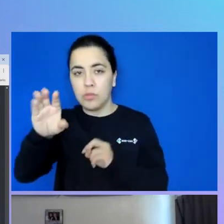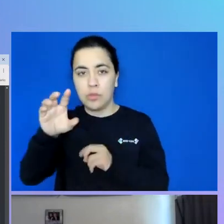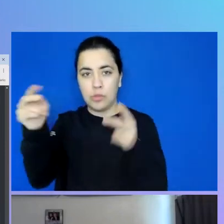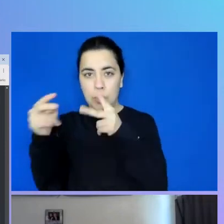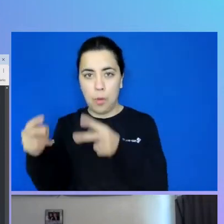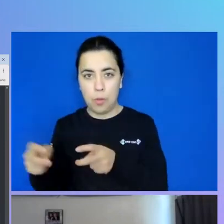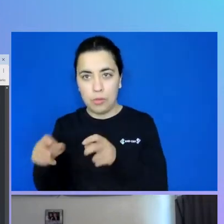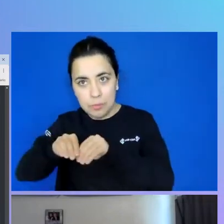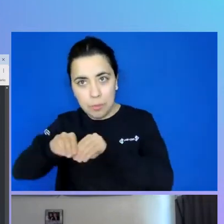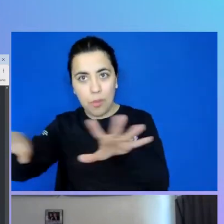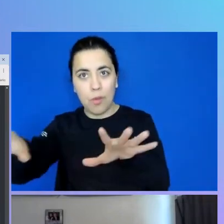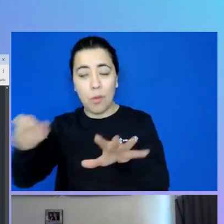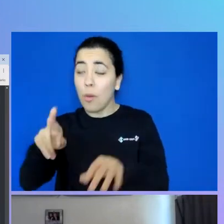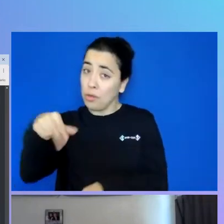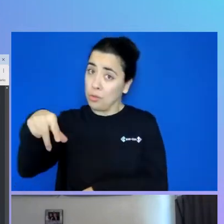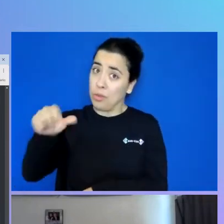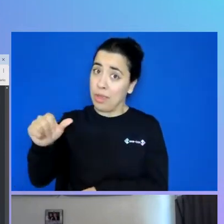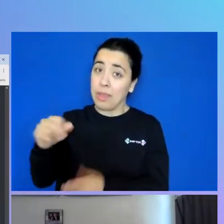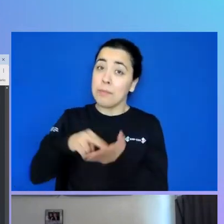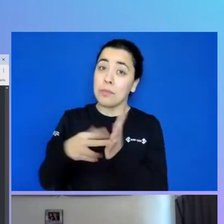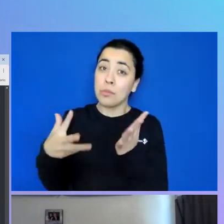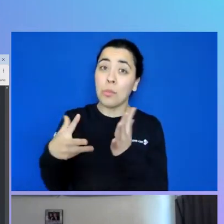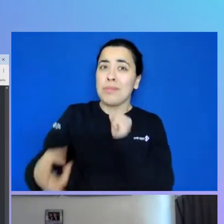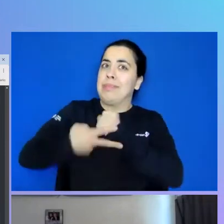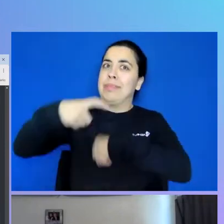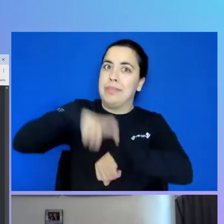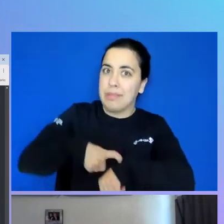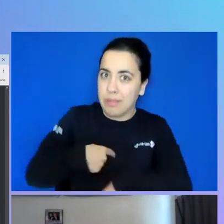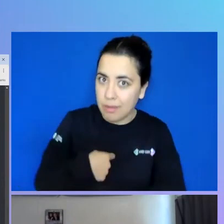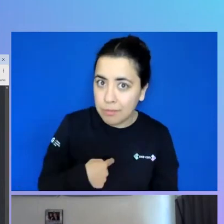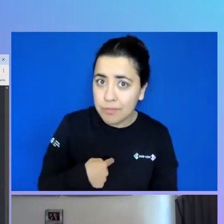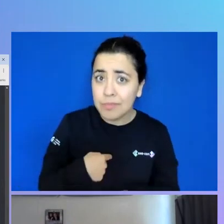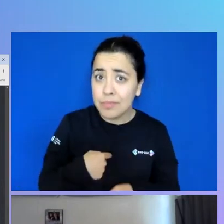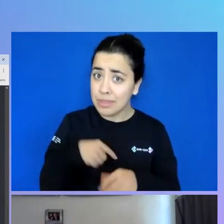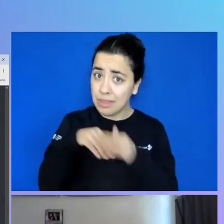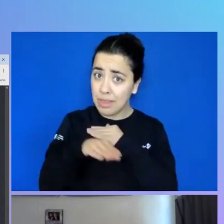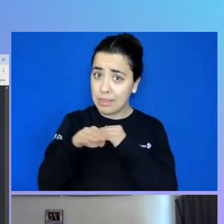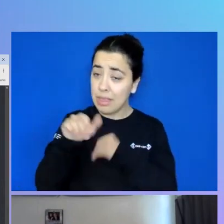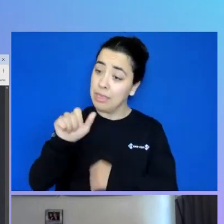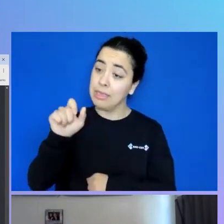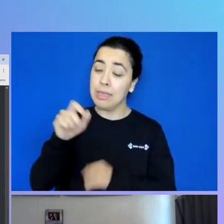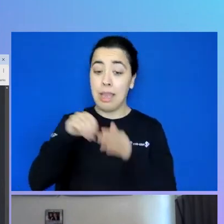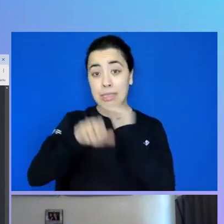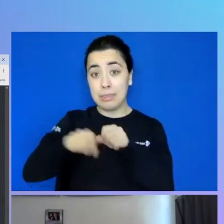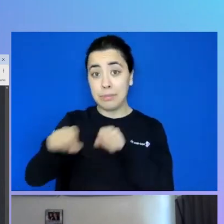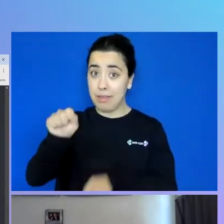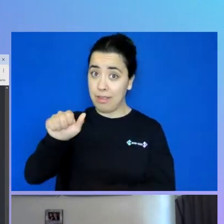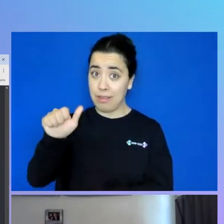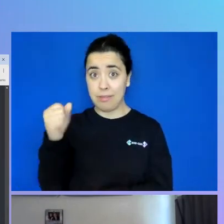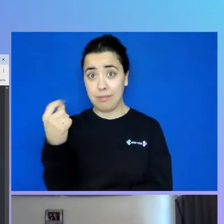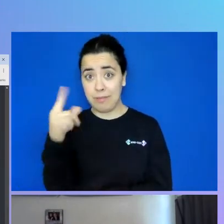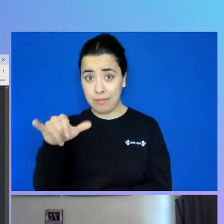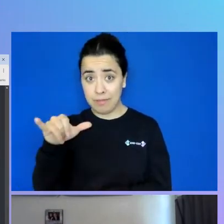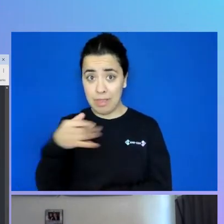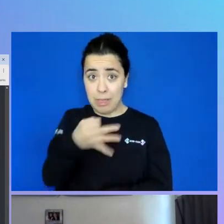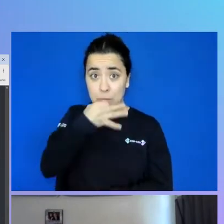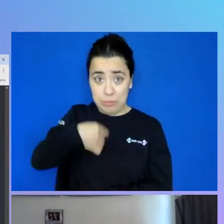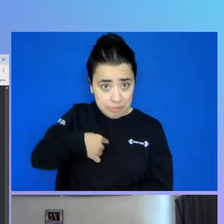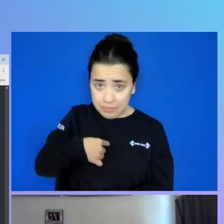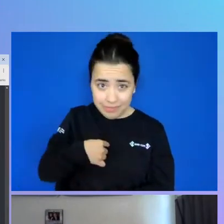overall, we have saved a lot of time and I am not an accessibility expert at linter is just giving this all to me